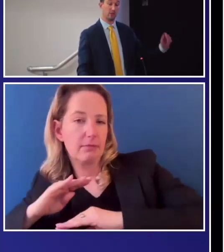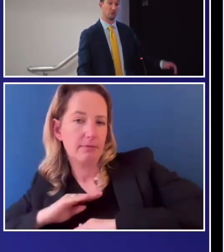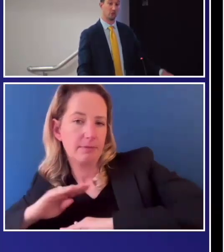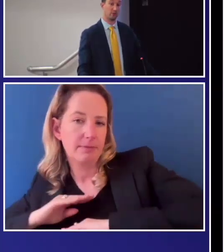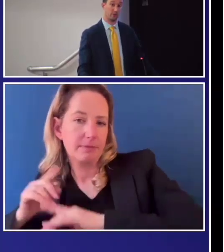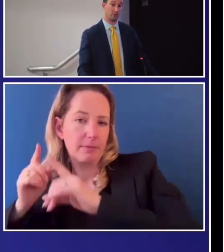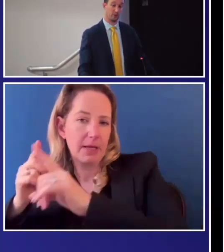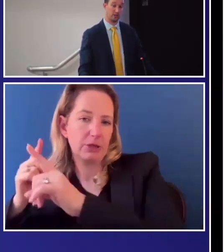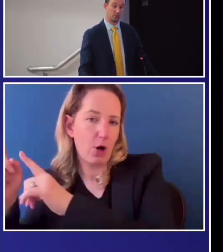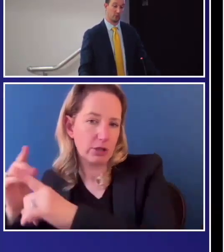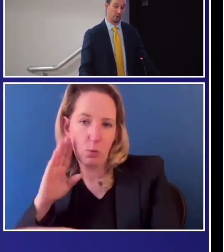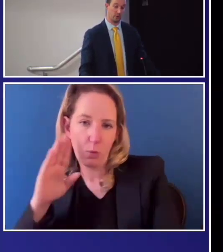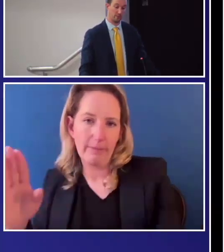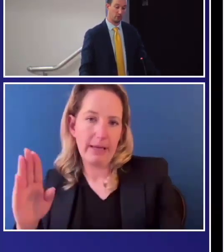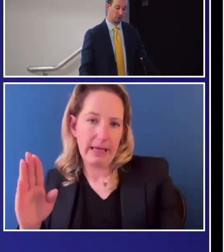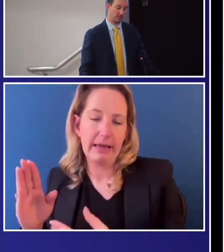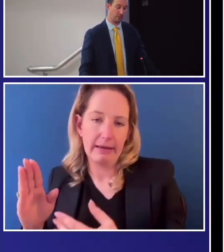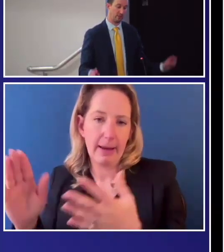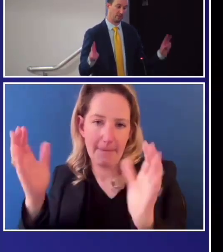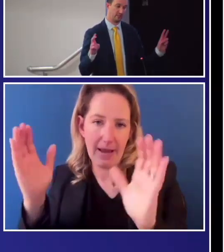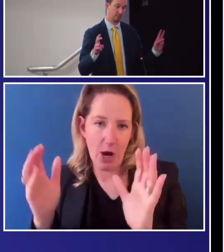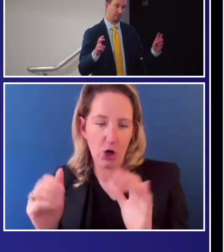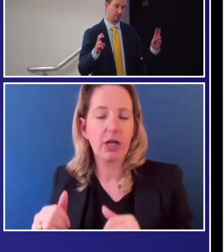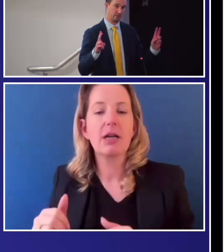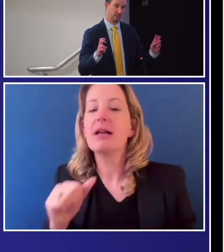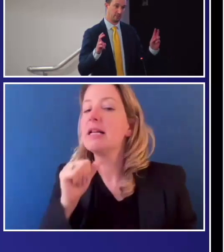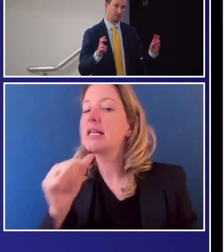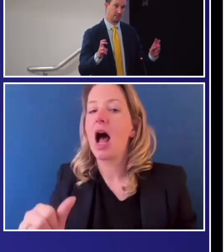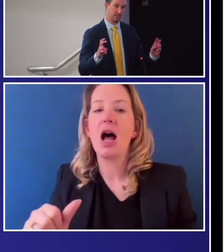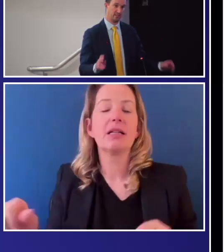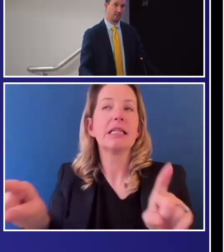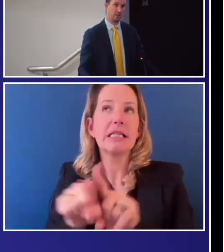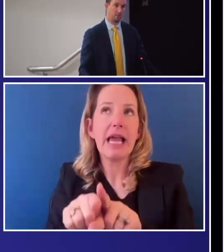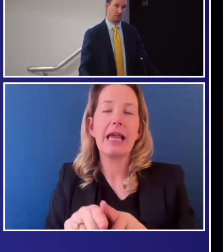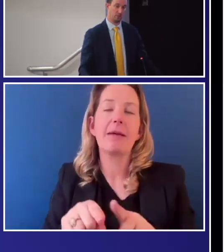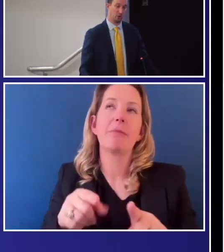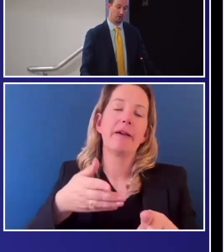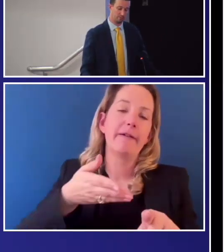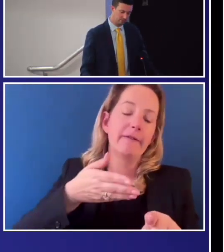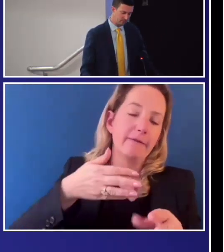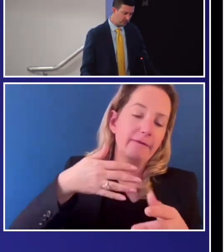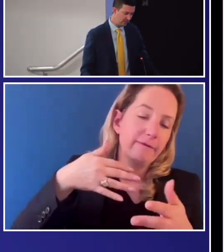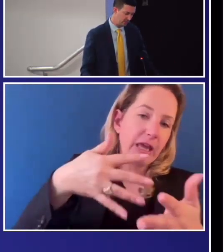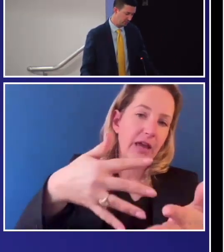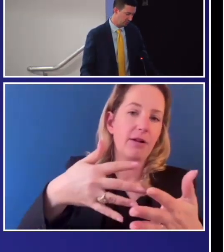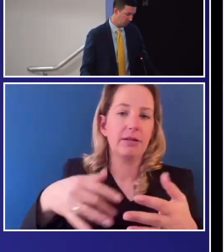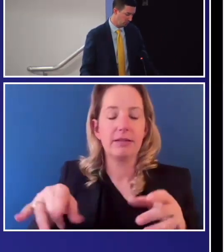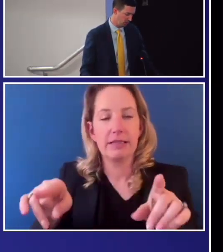benchmark for those graduate programs. It would just not be the same field, same state benchmark as option number one.